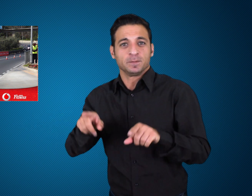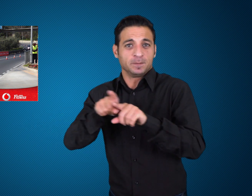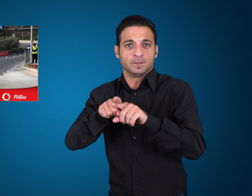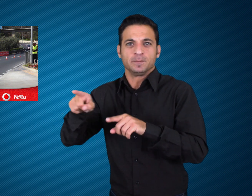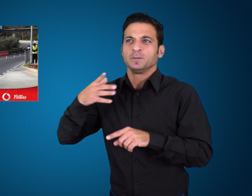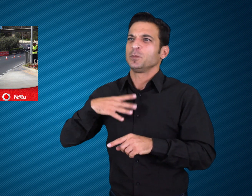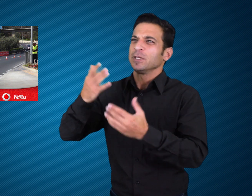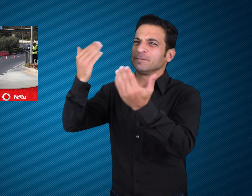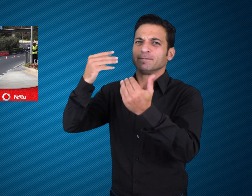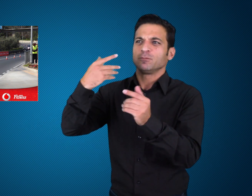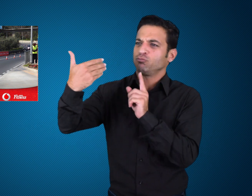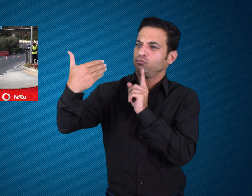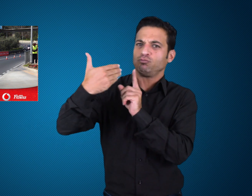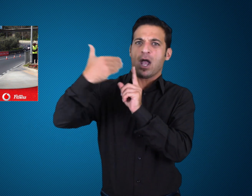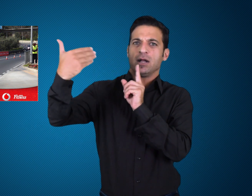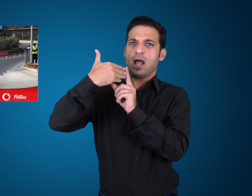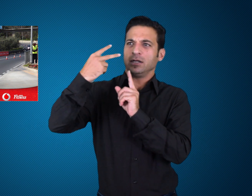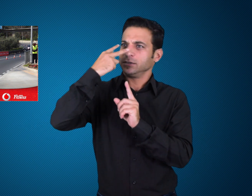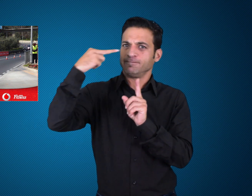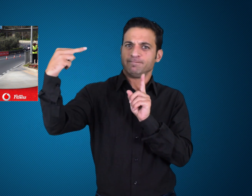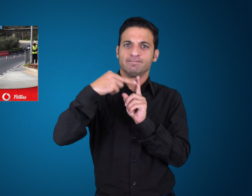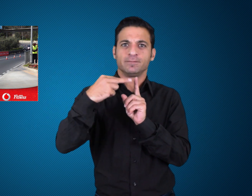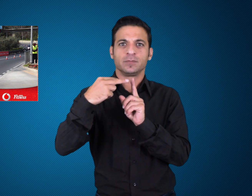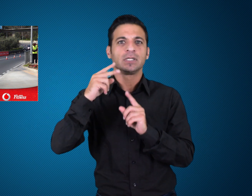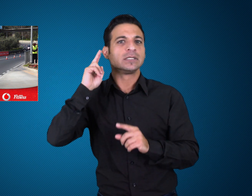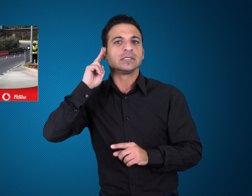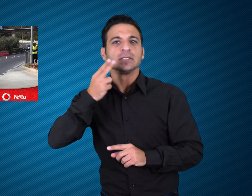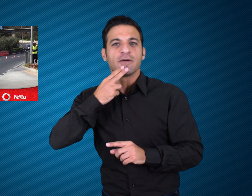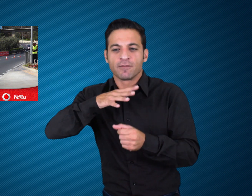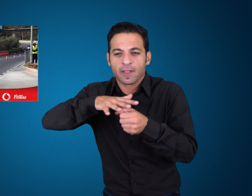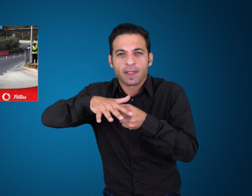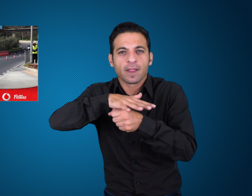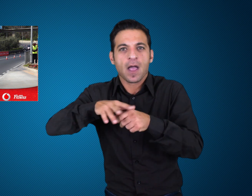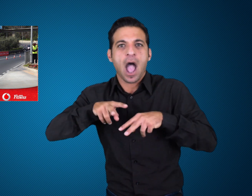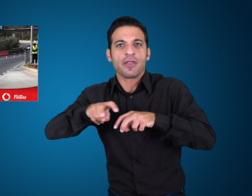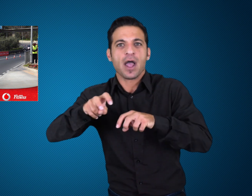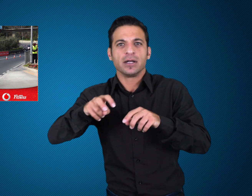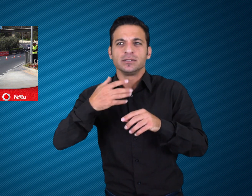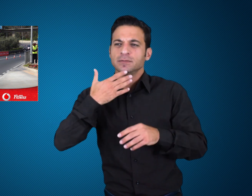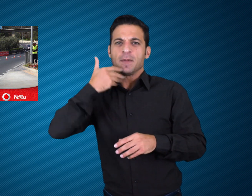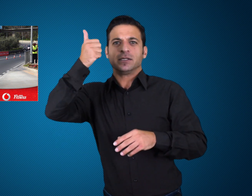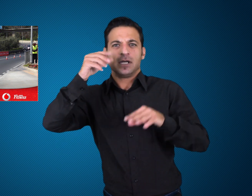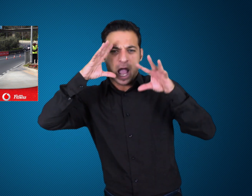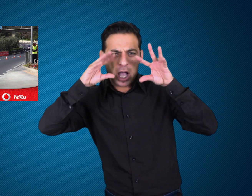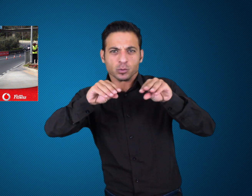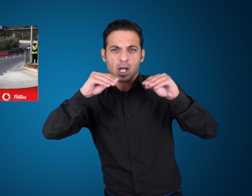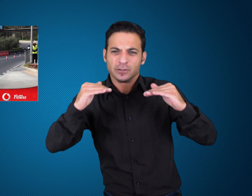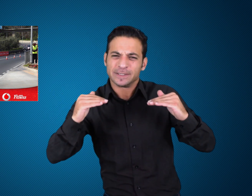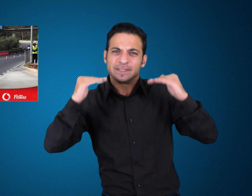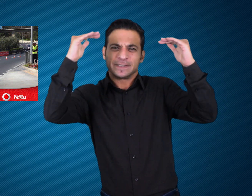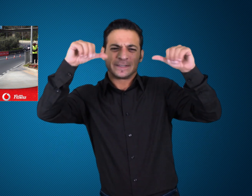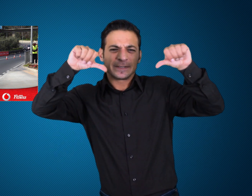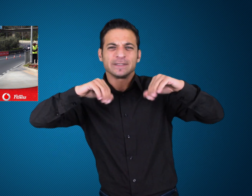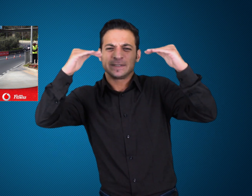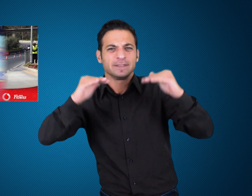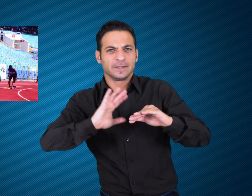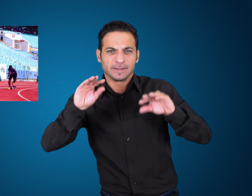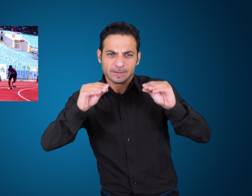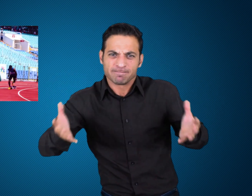torch. He has called for better recognition and better education for